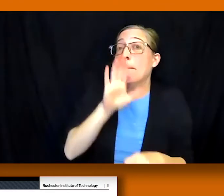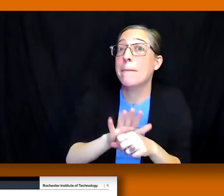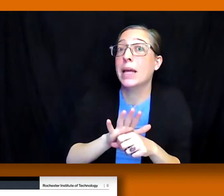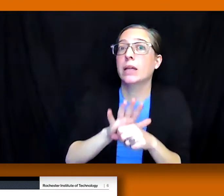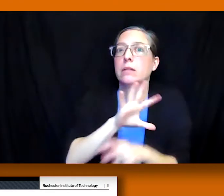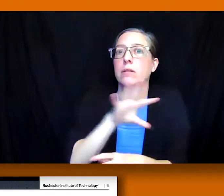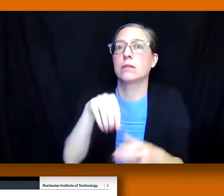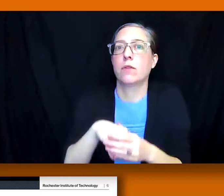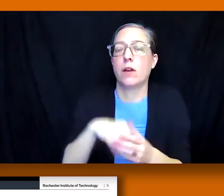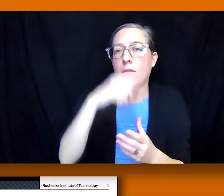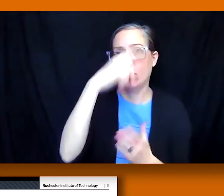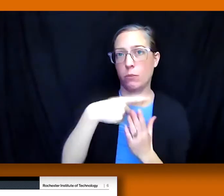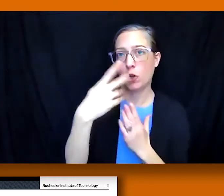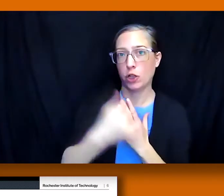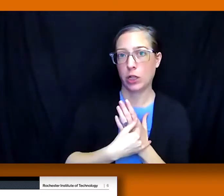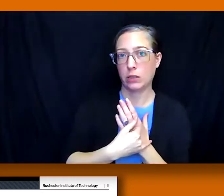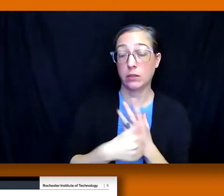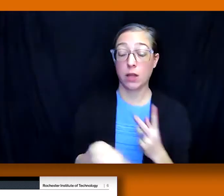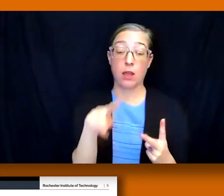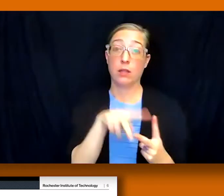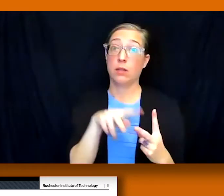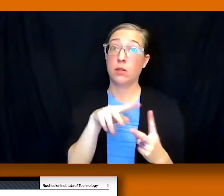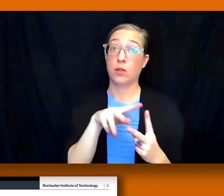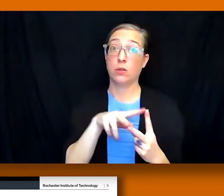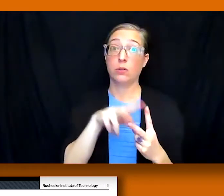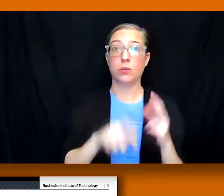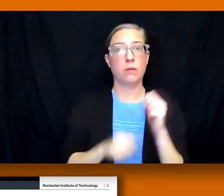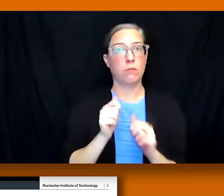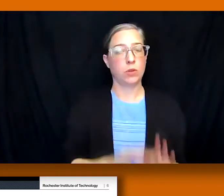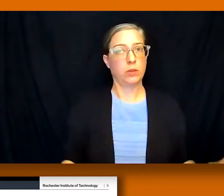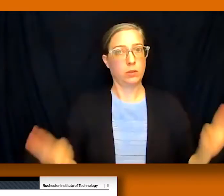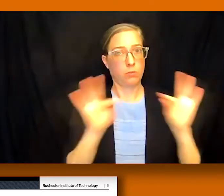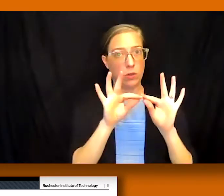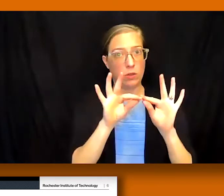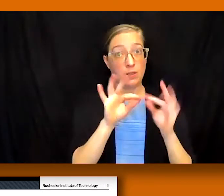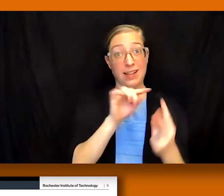How you answer those questions determines your personnel costs.